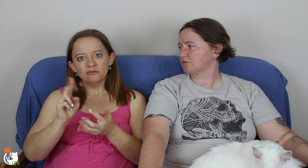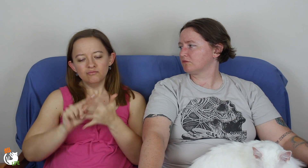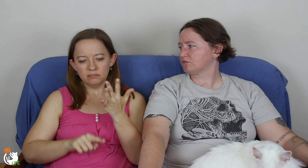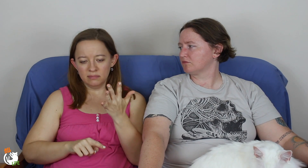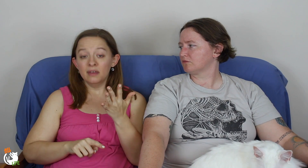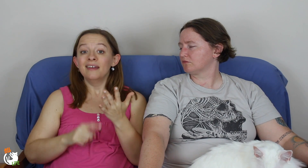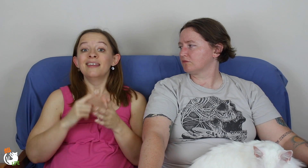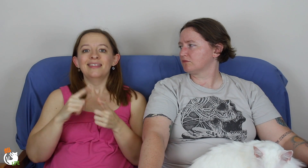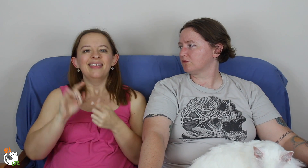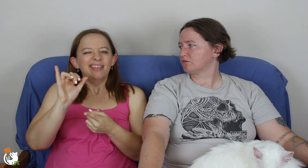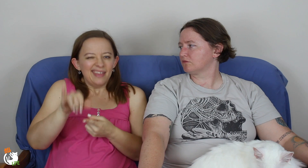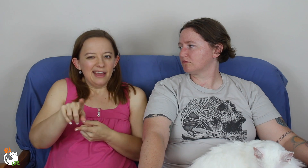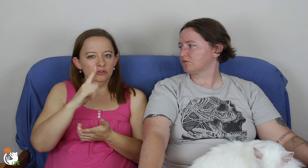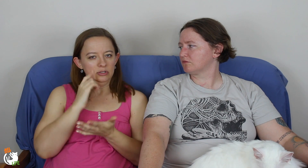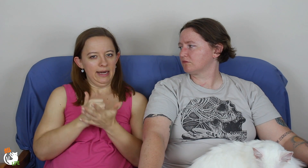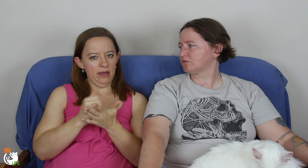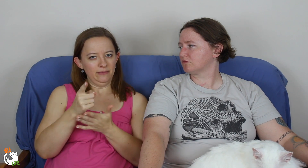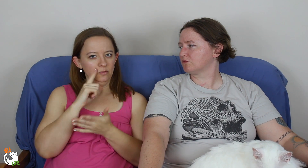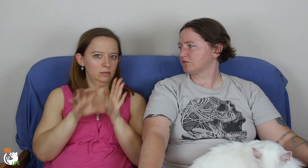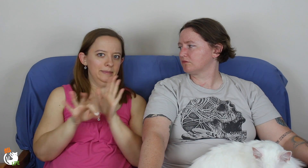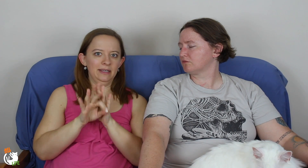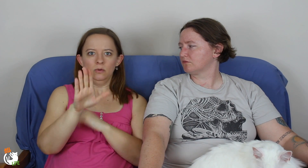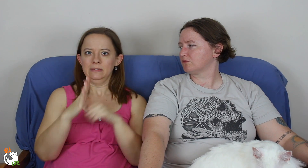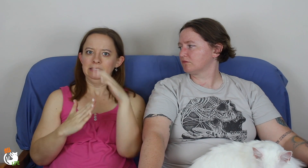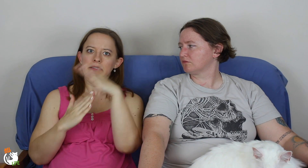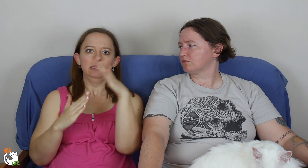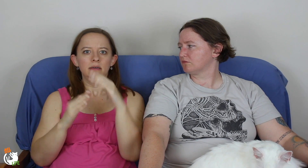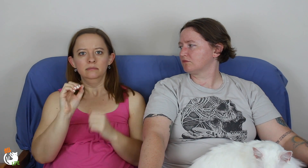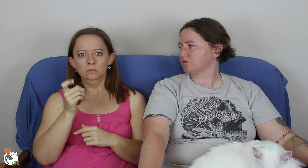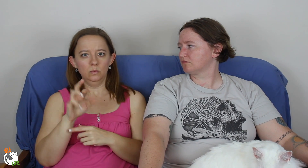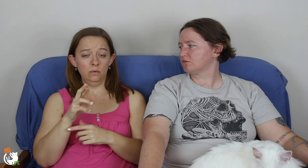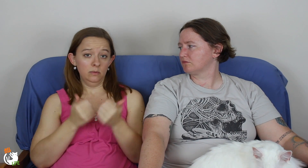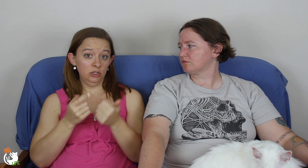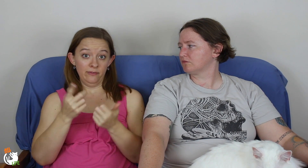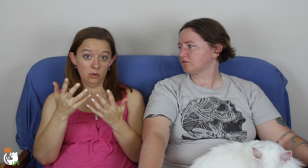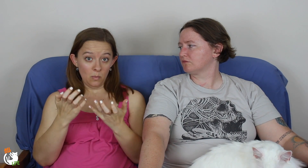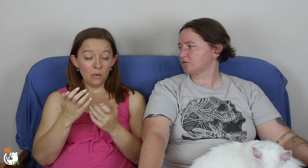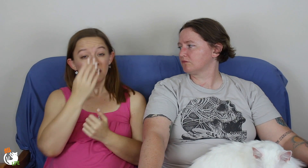a more in-depth medical history, things like that. Which should help you pick your top donor.